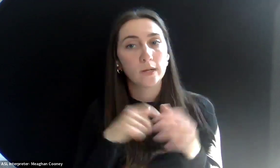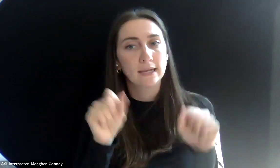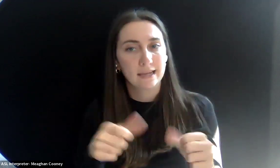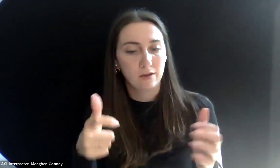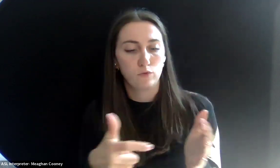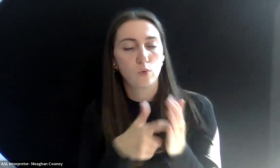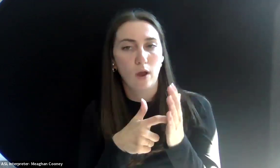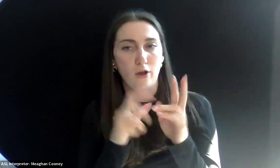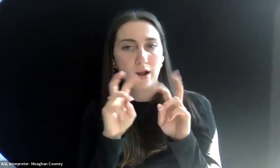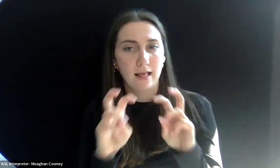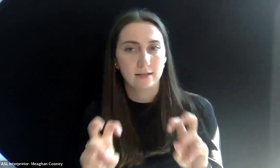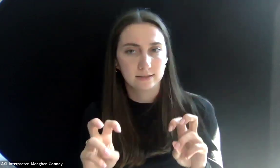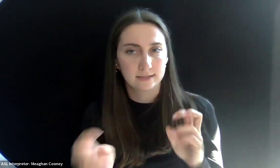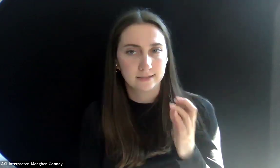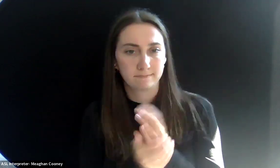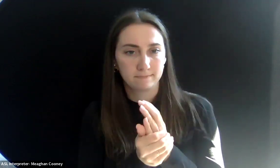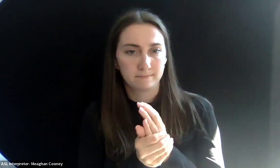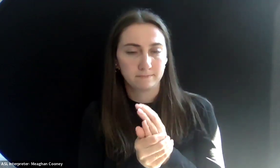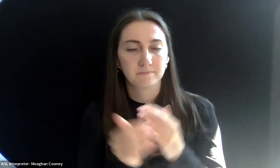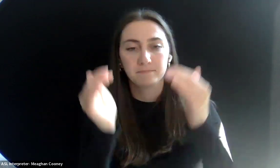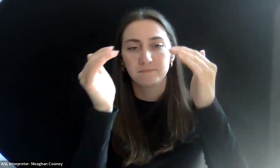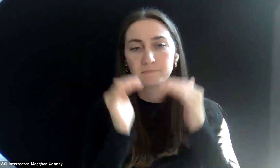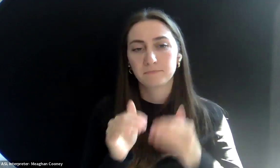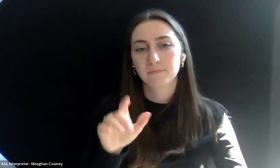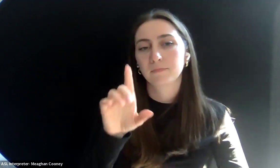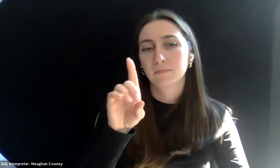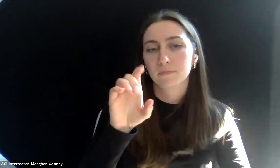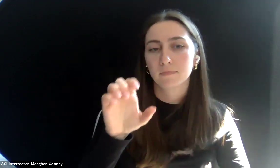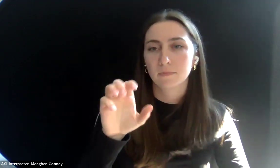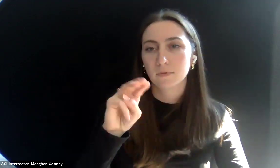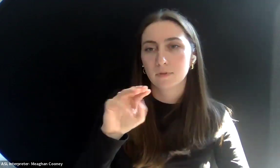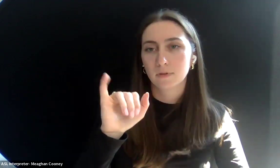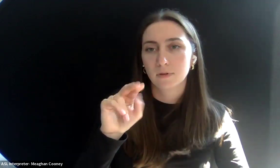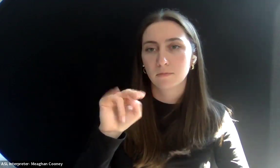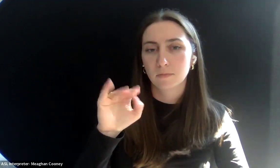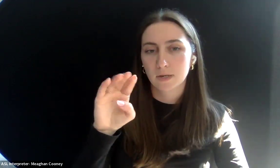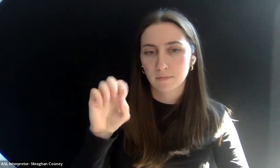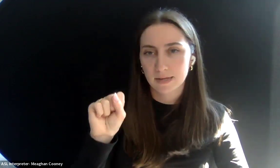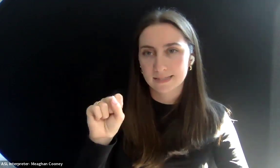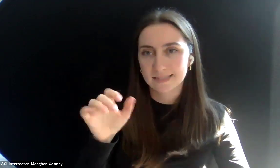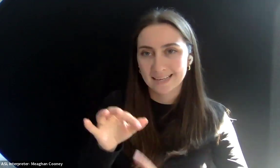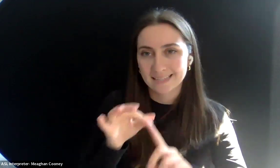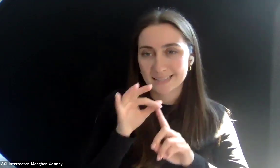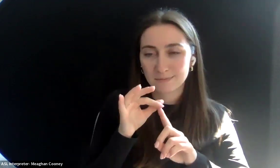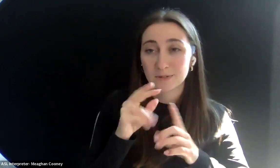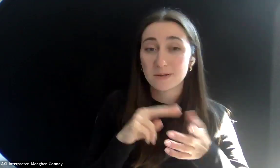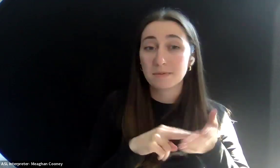There would also be a de minimis exception. So the tool does return a not exposed ranking for climate